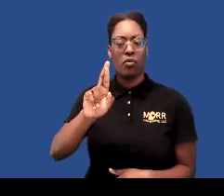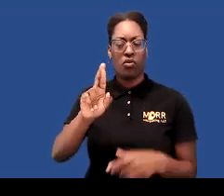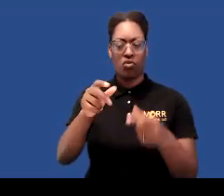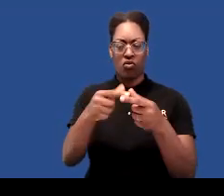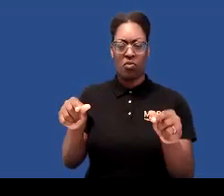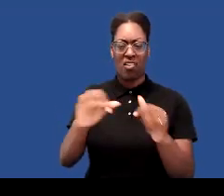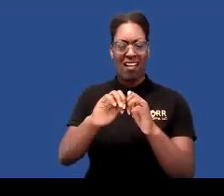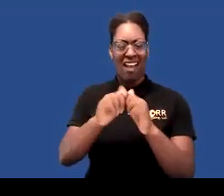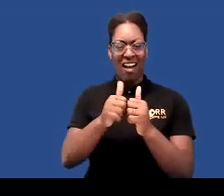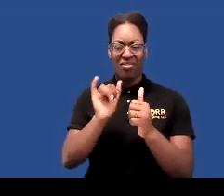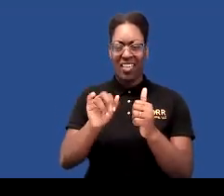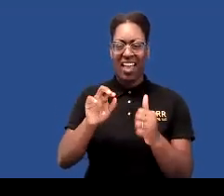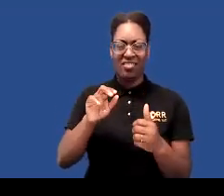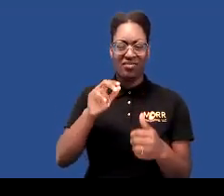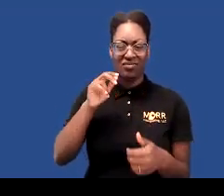So we used to do I used to have consultants